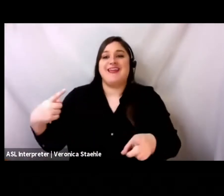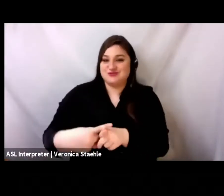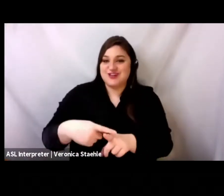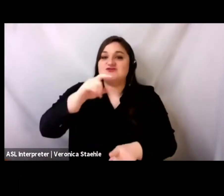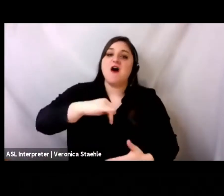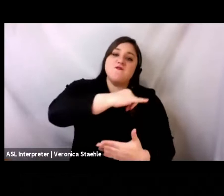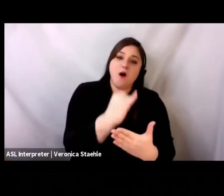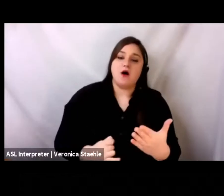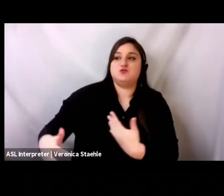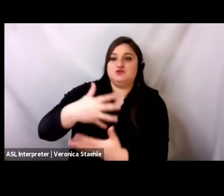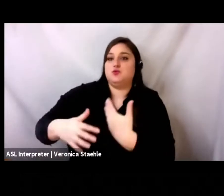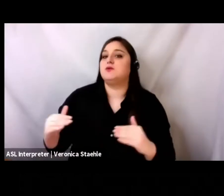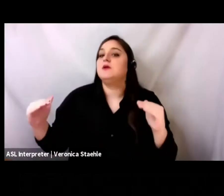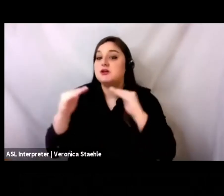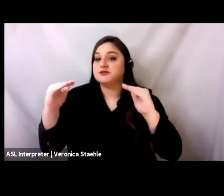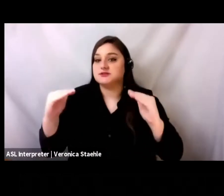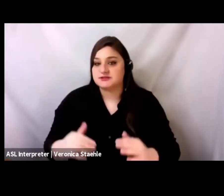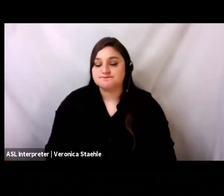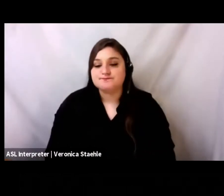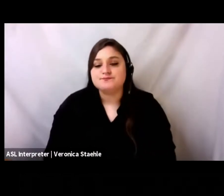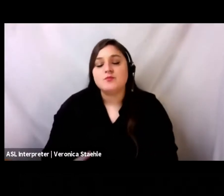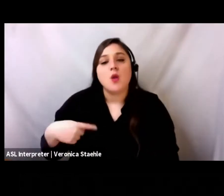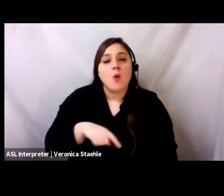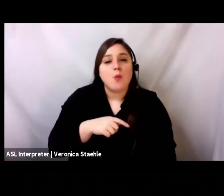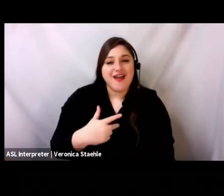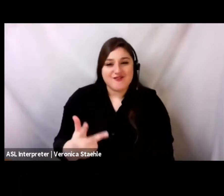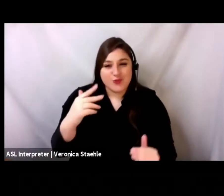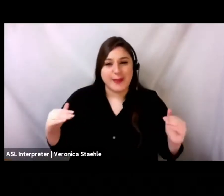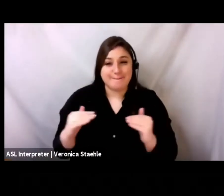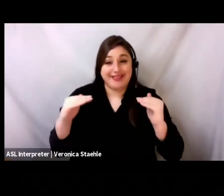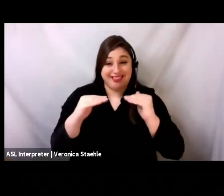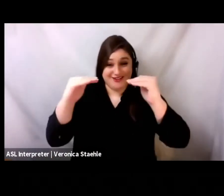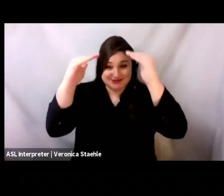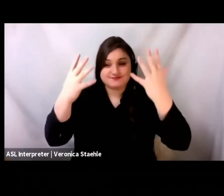There are 3 pillars really of what we do. There's education, where we're